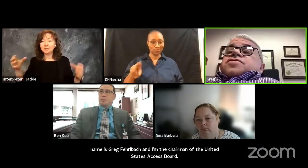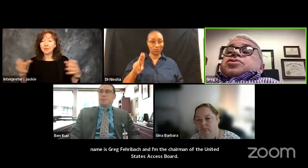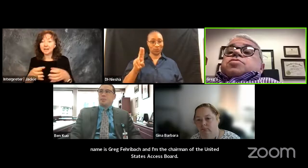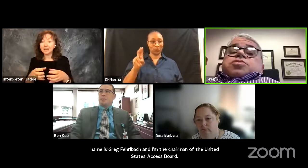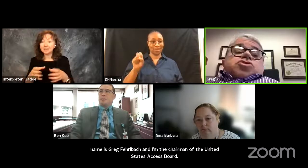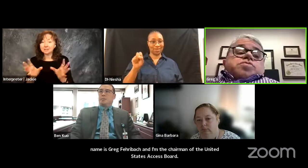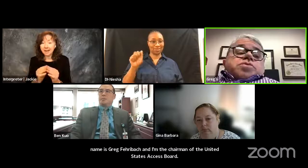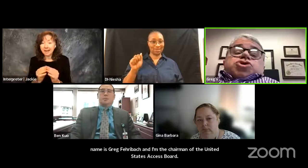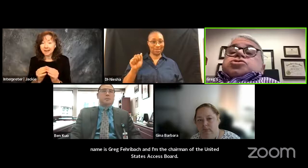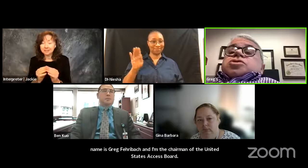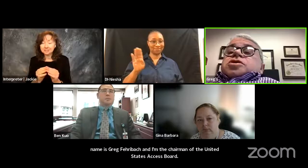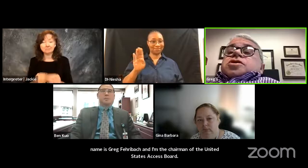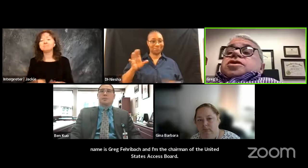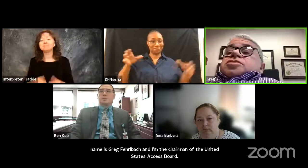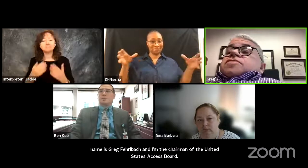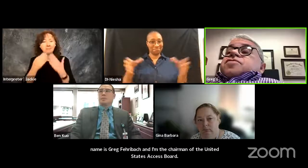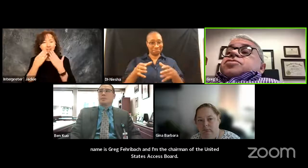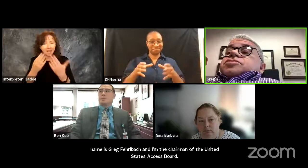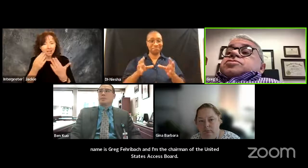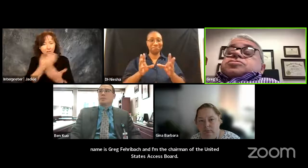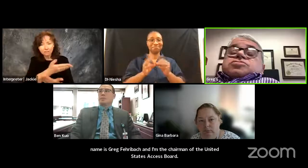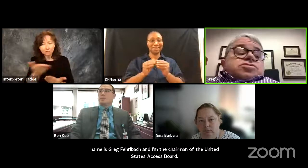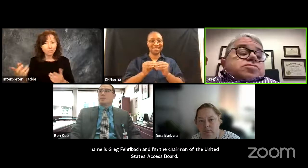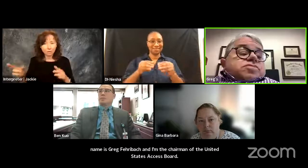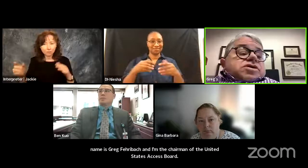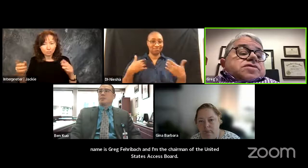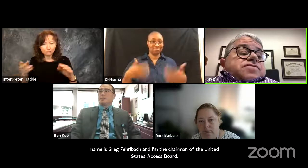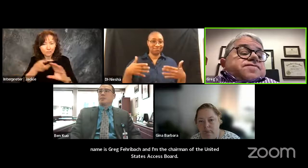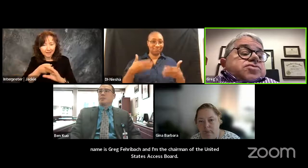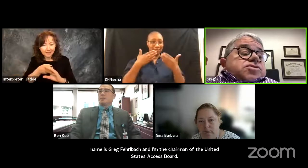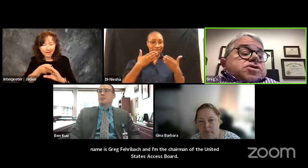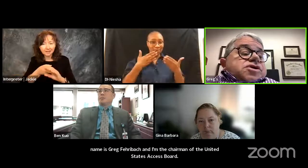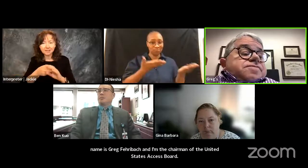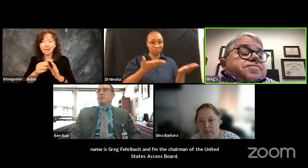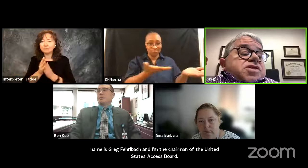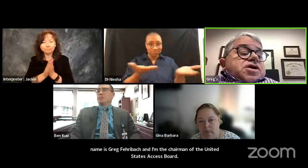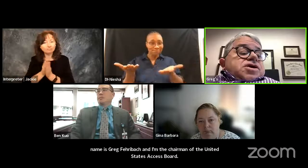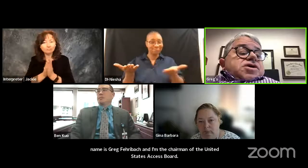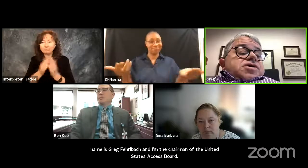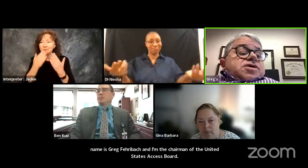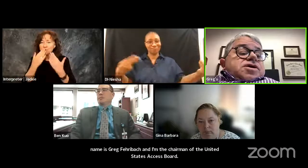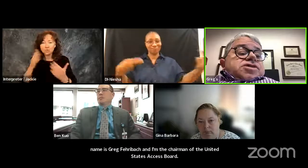for your participation. And look forward to a good meeting for the day.